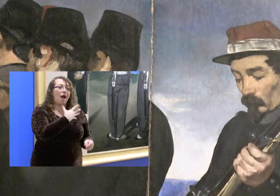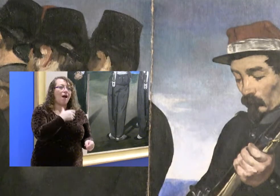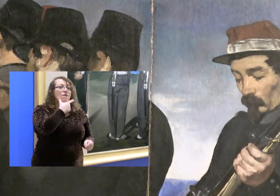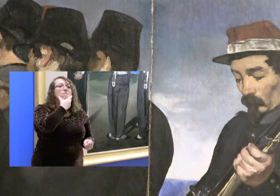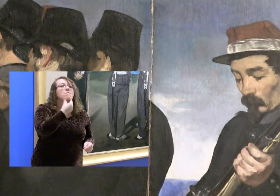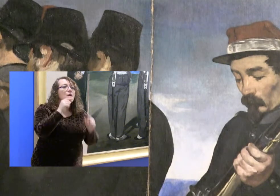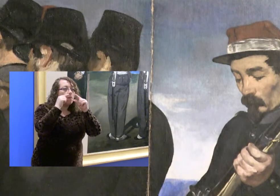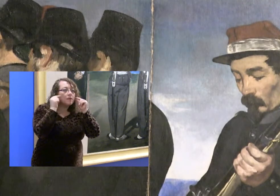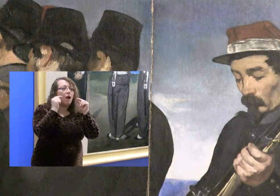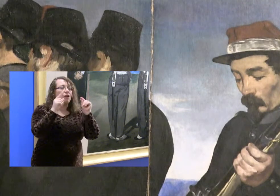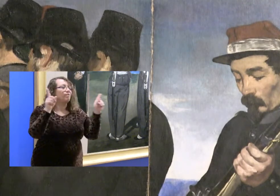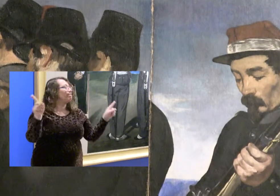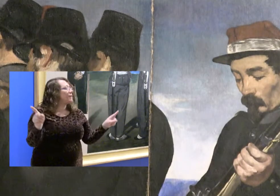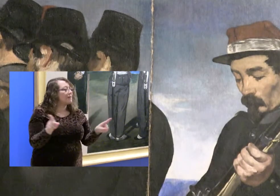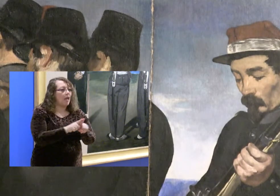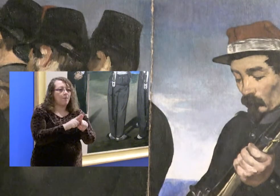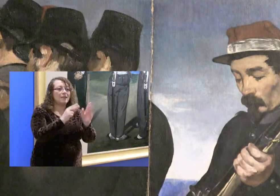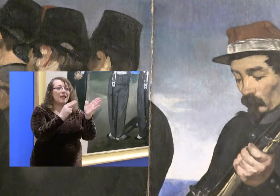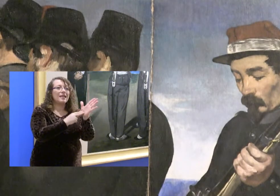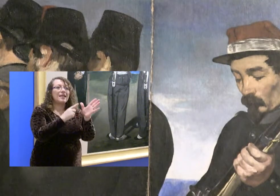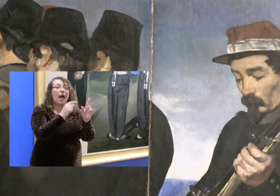just like those of Napoleon III, the French Emperor.